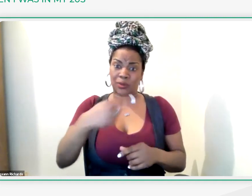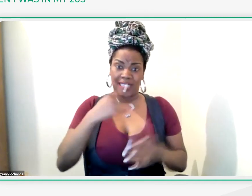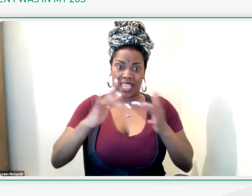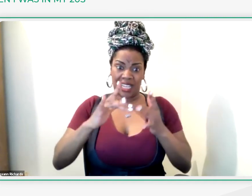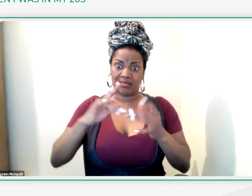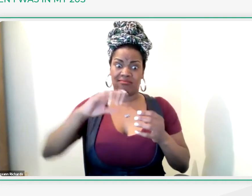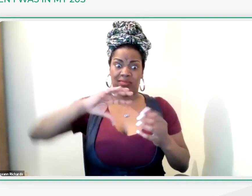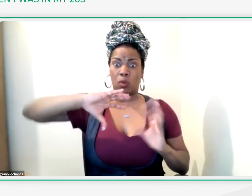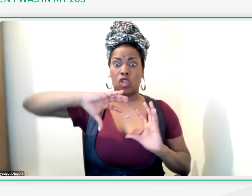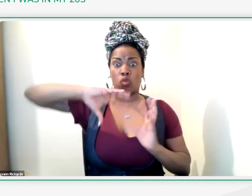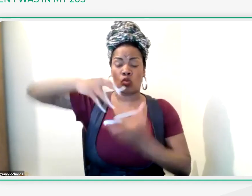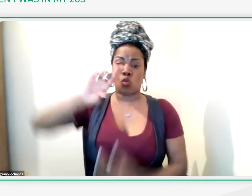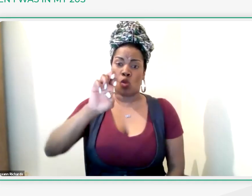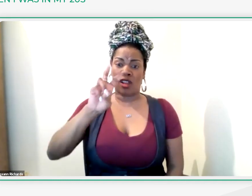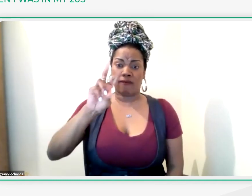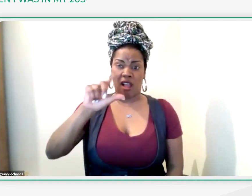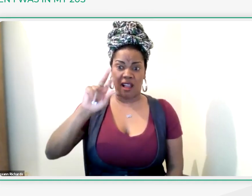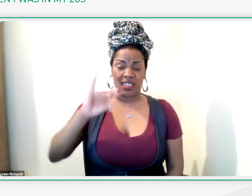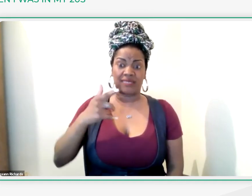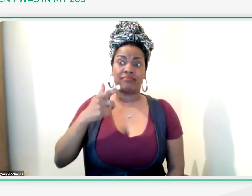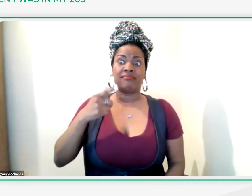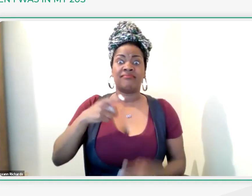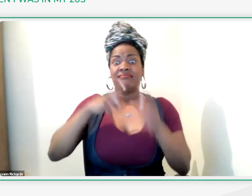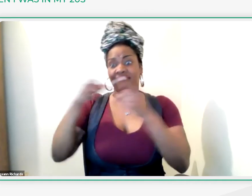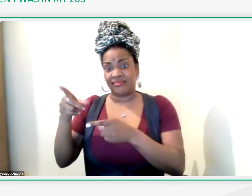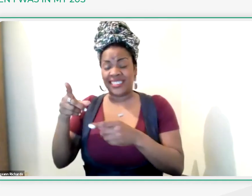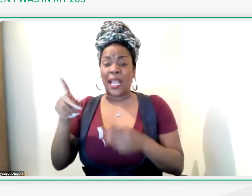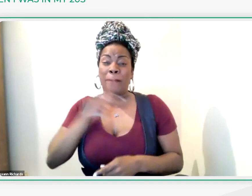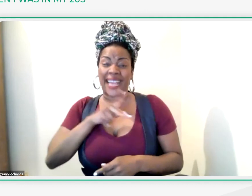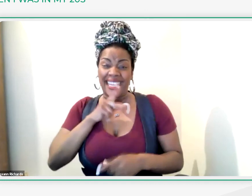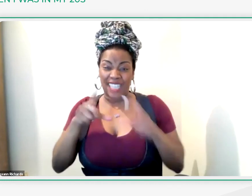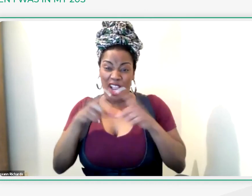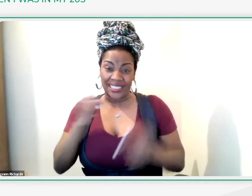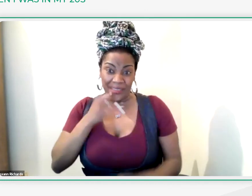You can put it into the safe. And, you're right: the world is evolving.